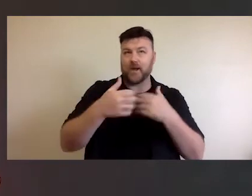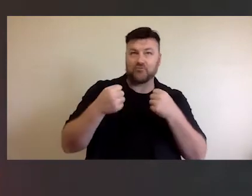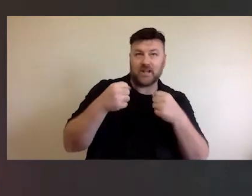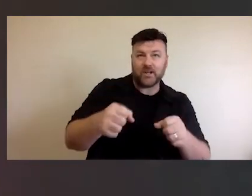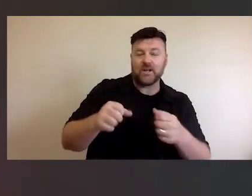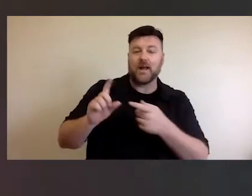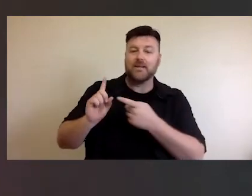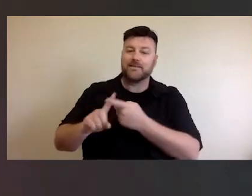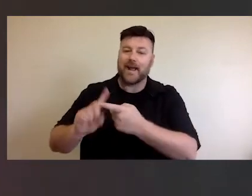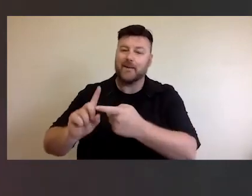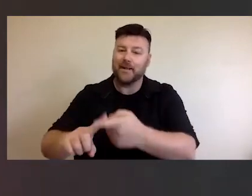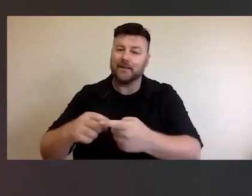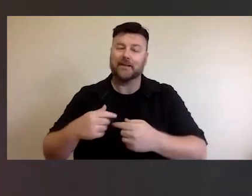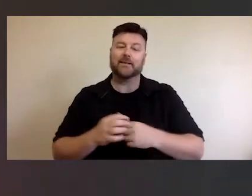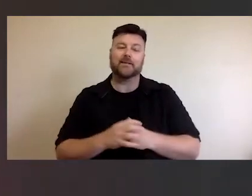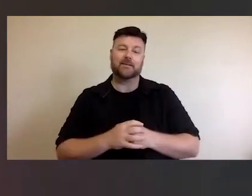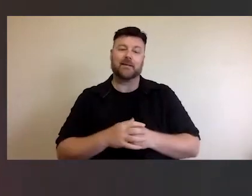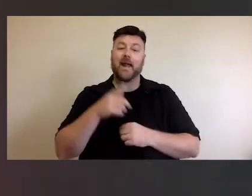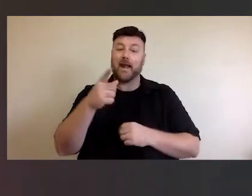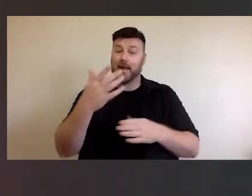George works across sectors to bring people and